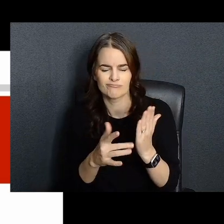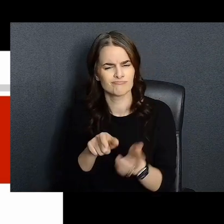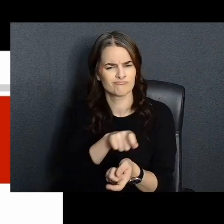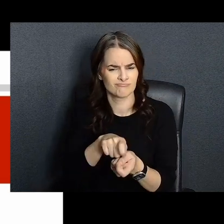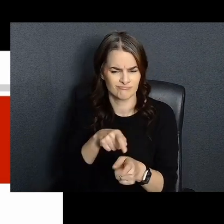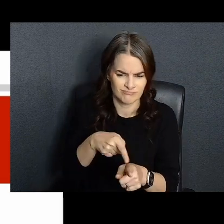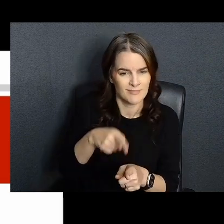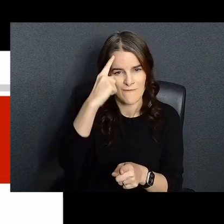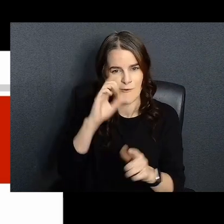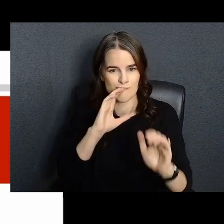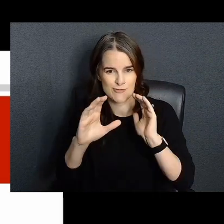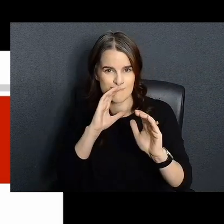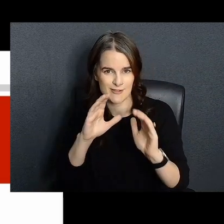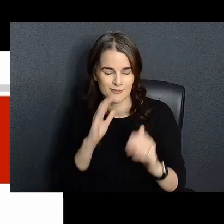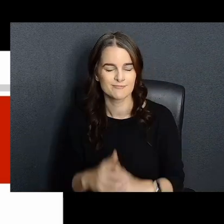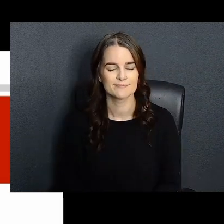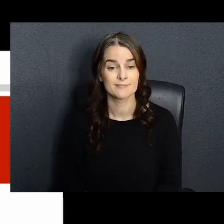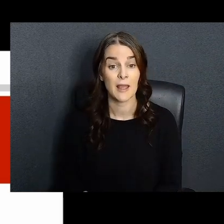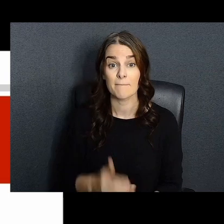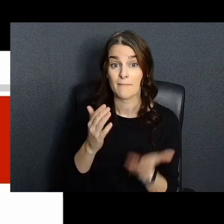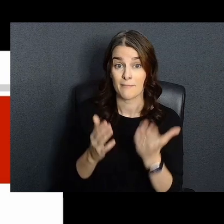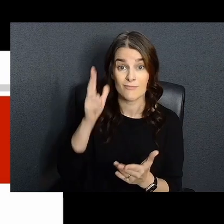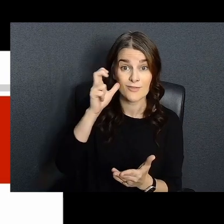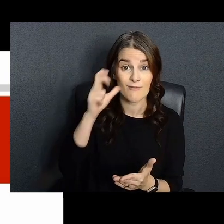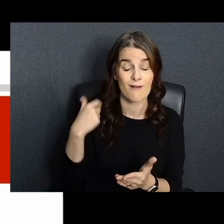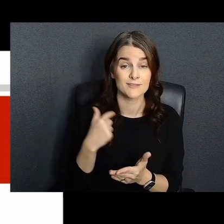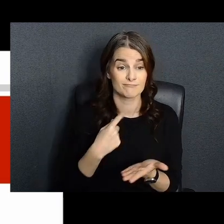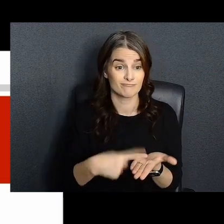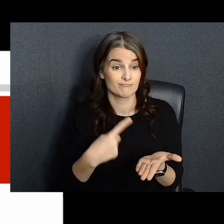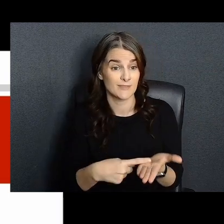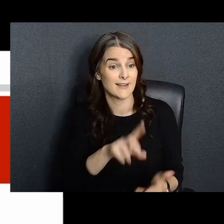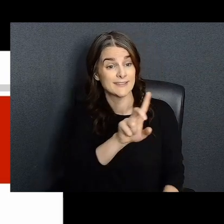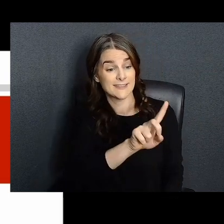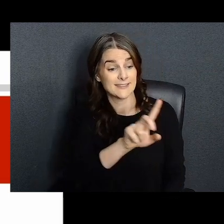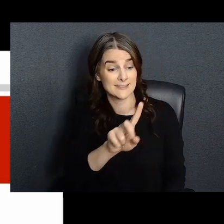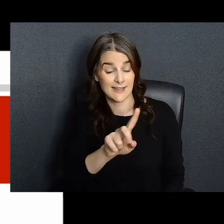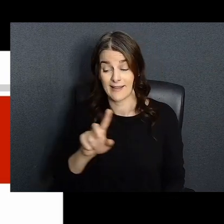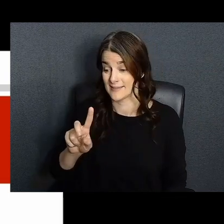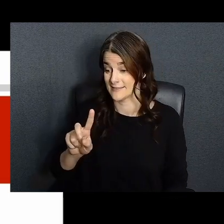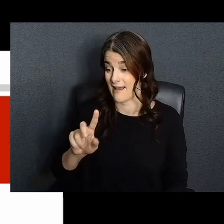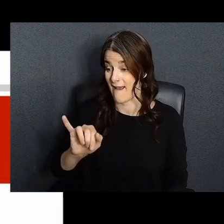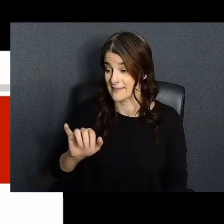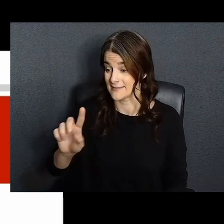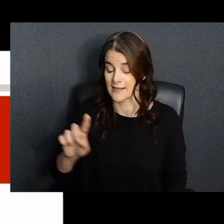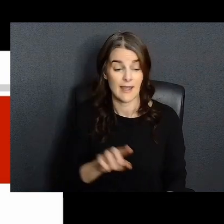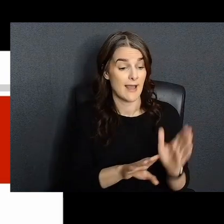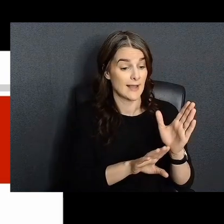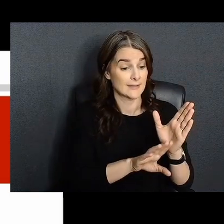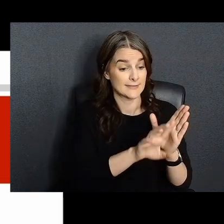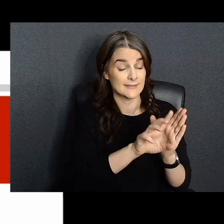You might also hear us talk about DD or ID. So developmental disability. Intellectual disability.